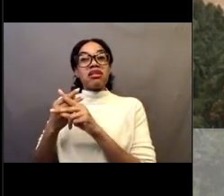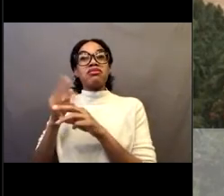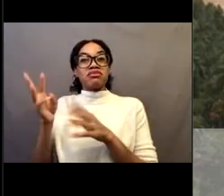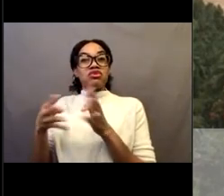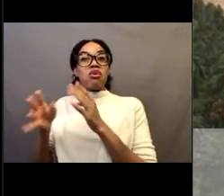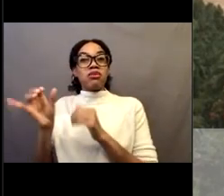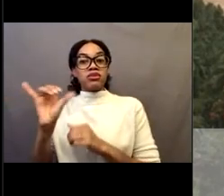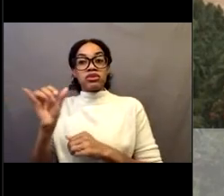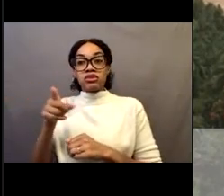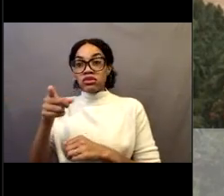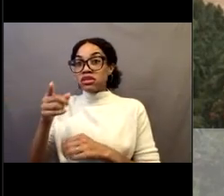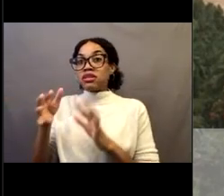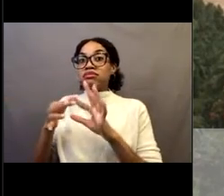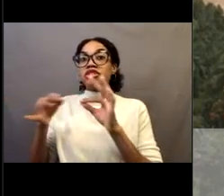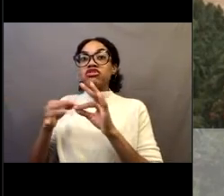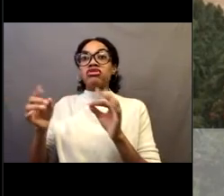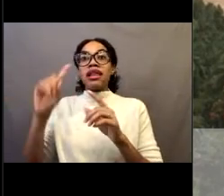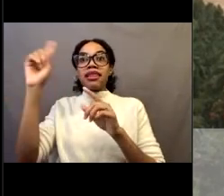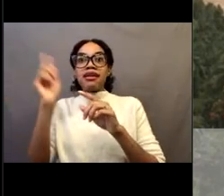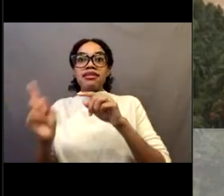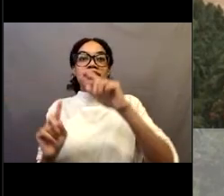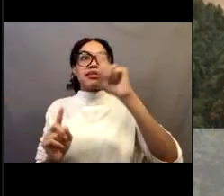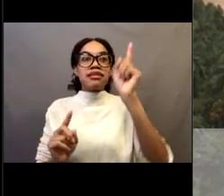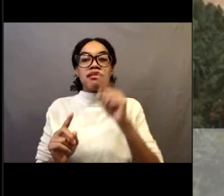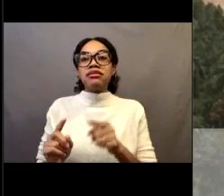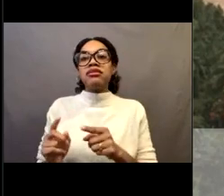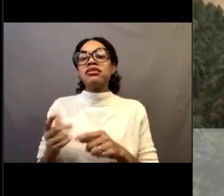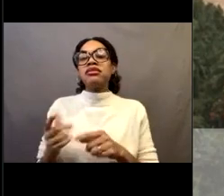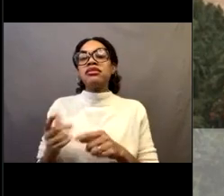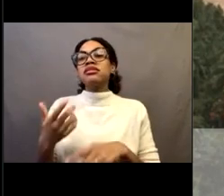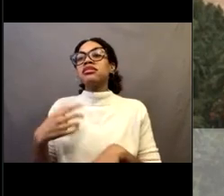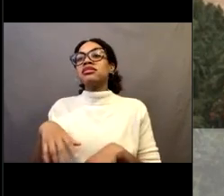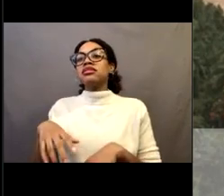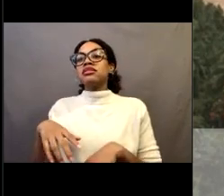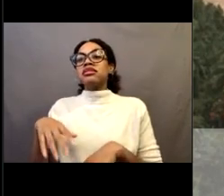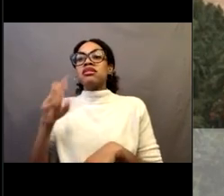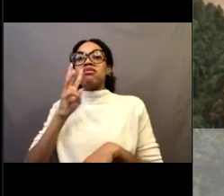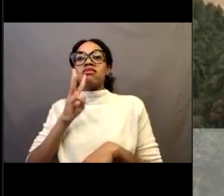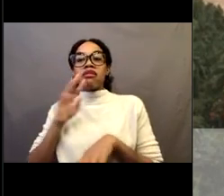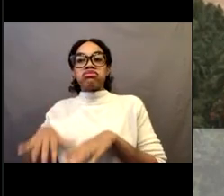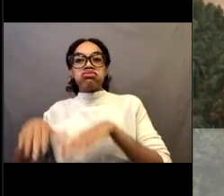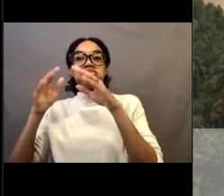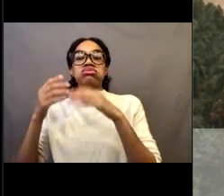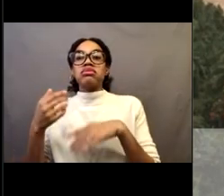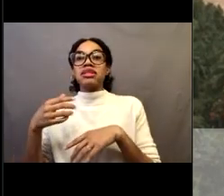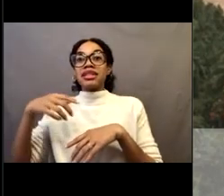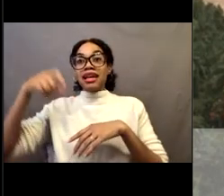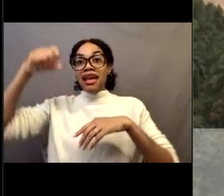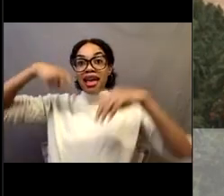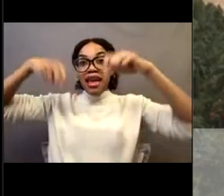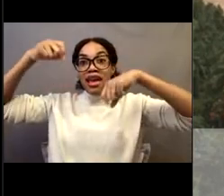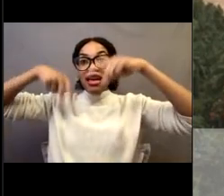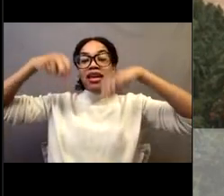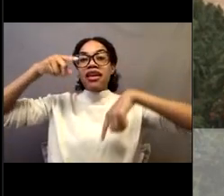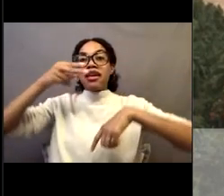like the lightning storms, the northeaster, the flooding, the hail. We actually even had hail here in Hawaii a couple